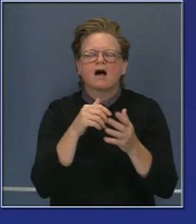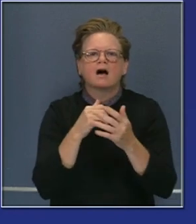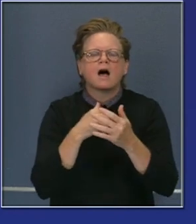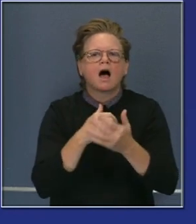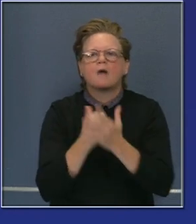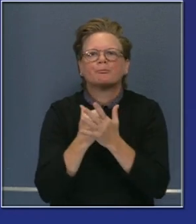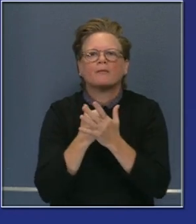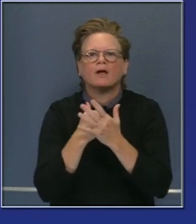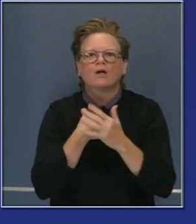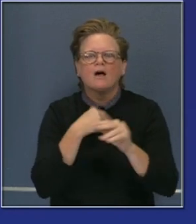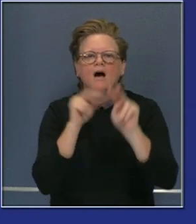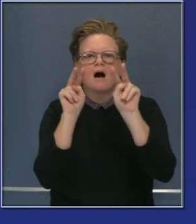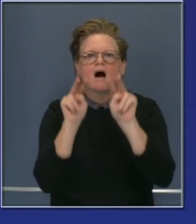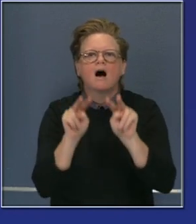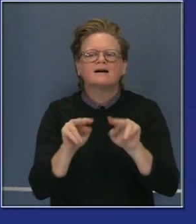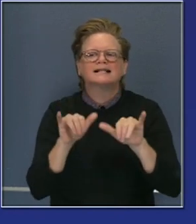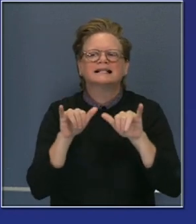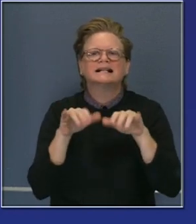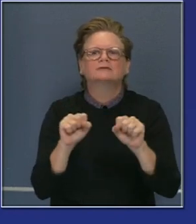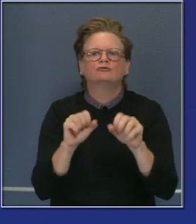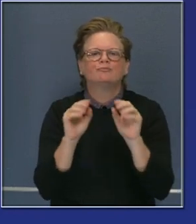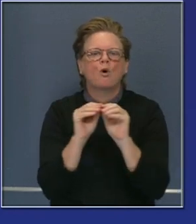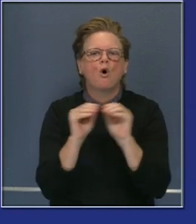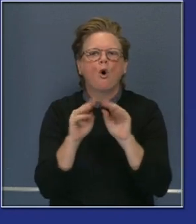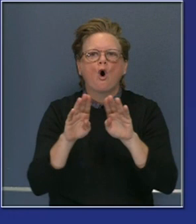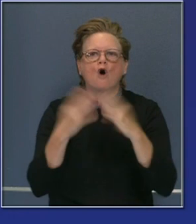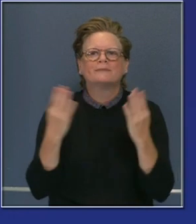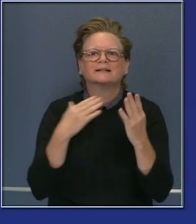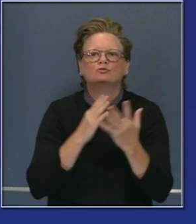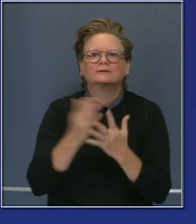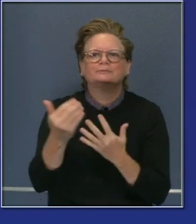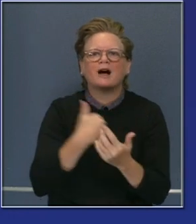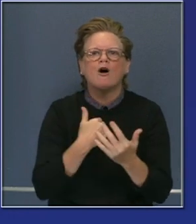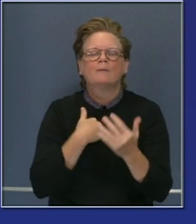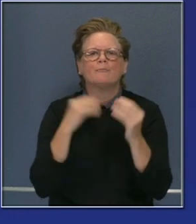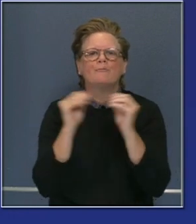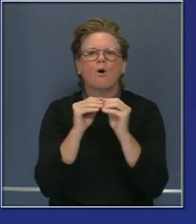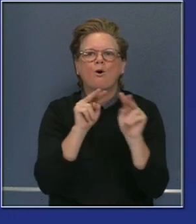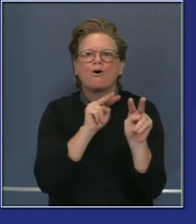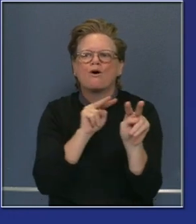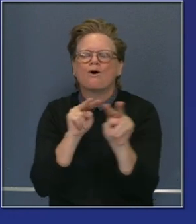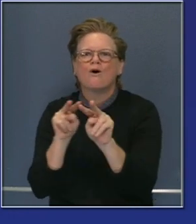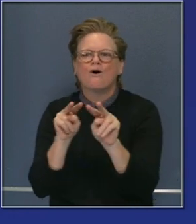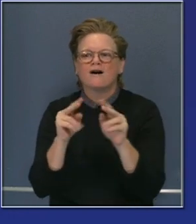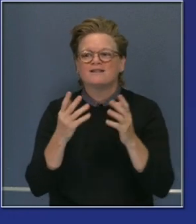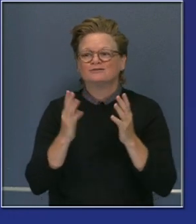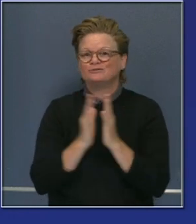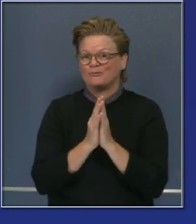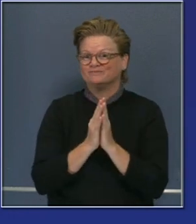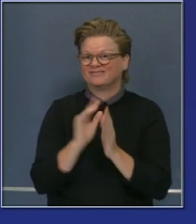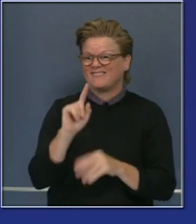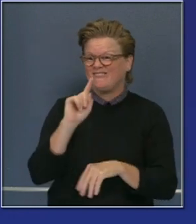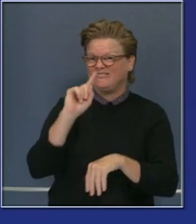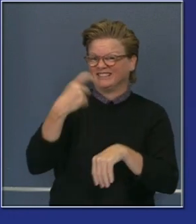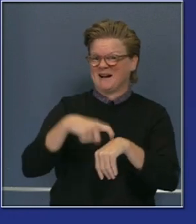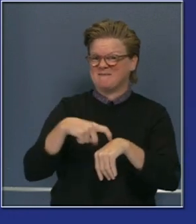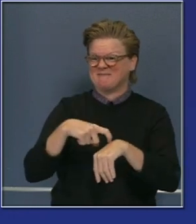MUCH MORE DYNAMIC AND WE HOPE MUCH EASIER WEBSITE IN TERMS OF ACCESSING INFORMATION AND